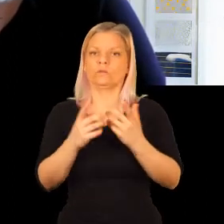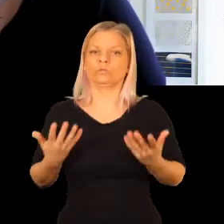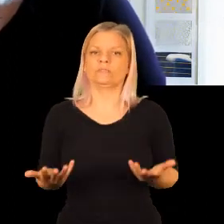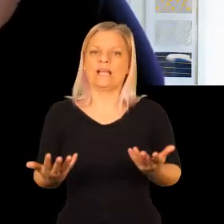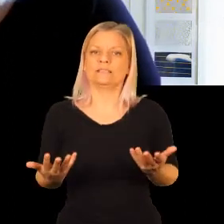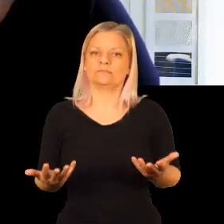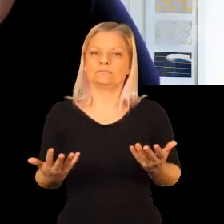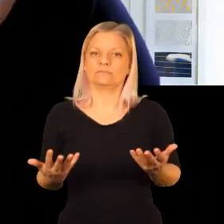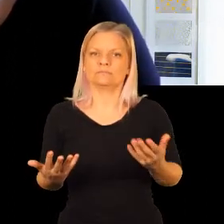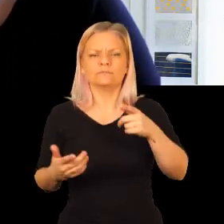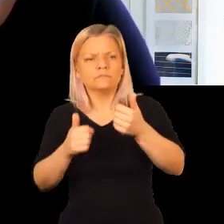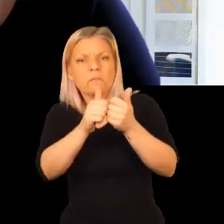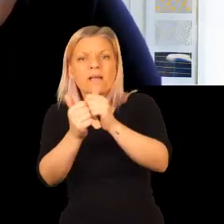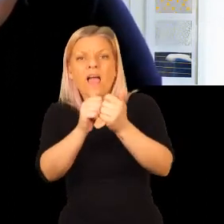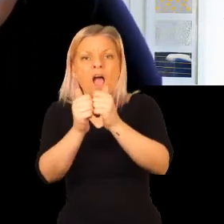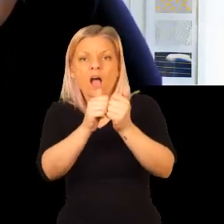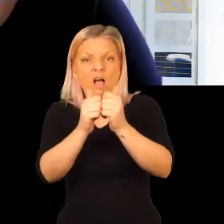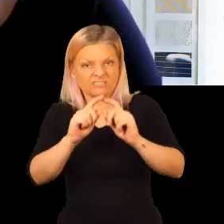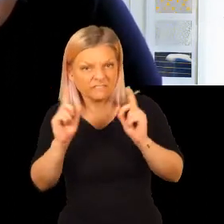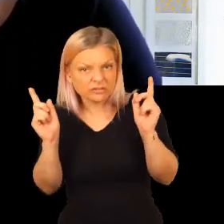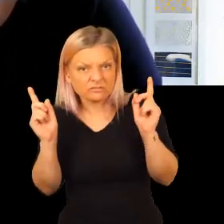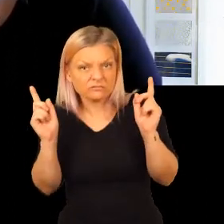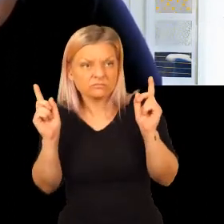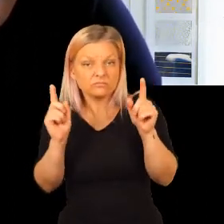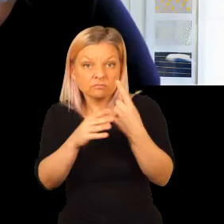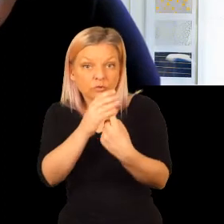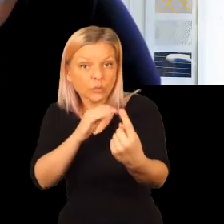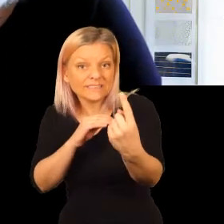know actually what we're talking about today like how is peer support different how is it unique